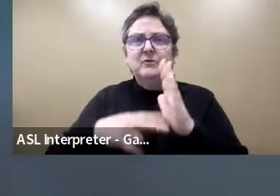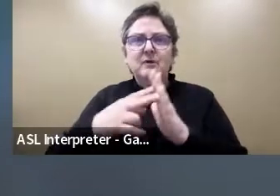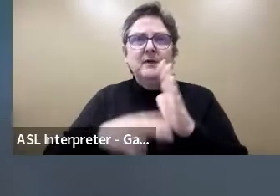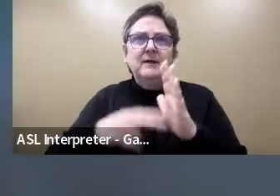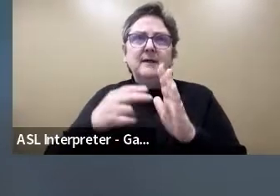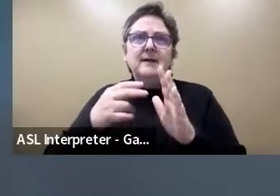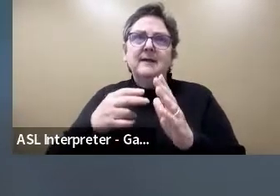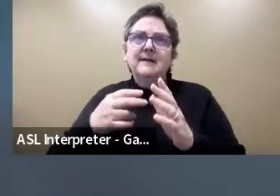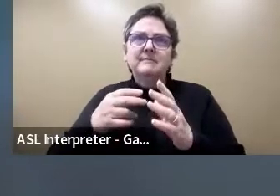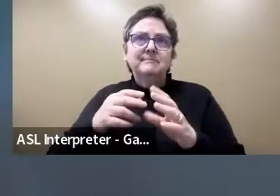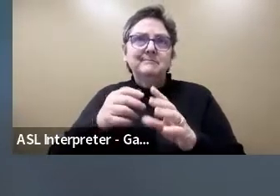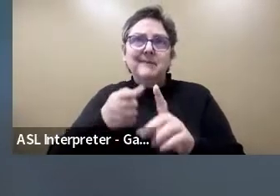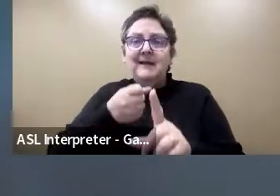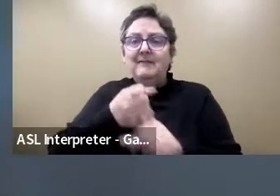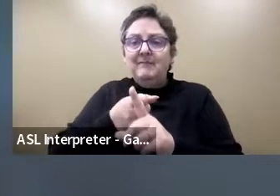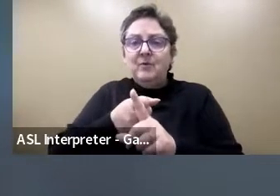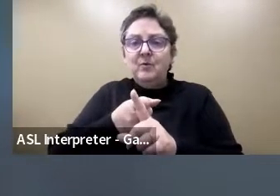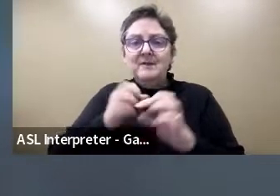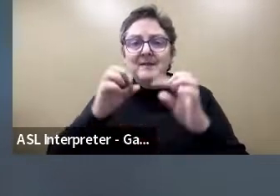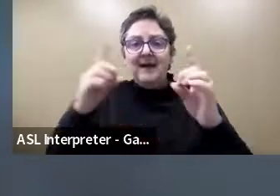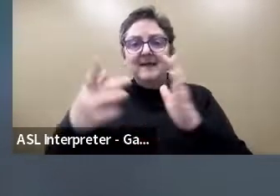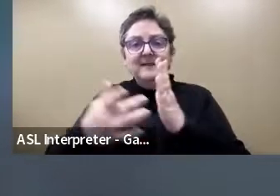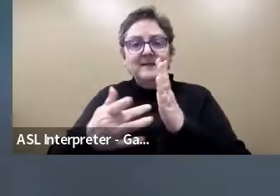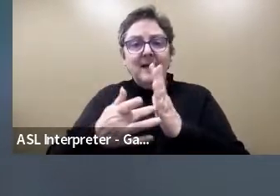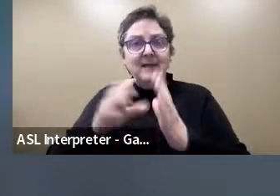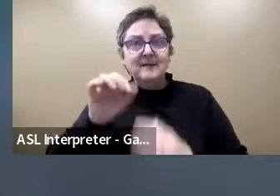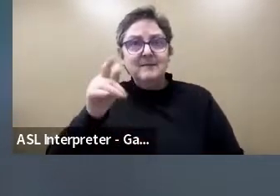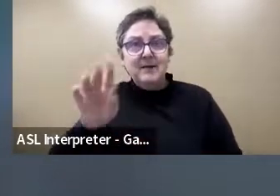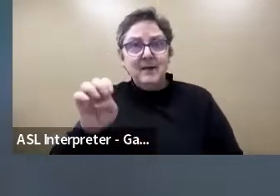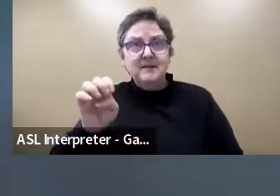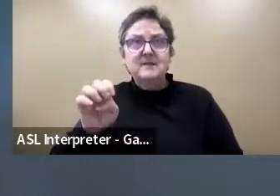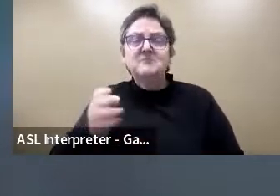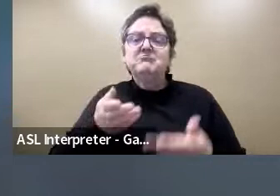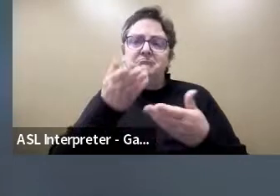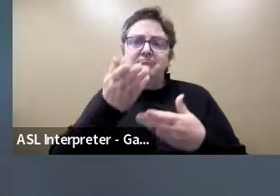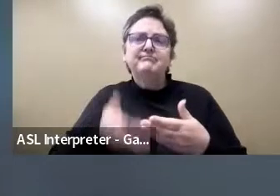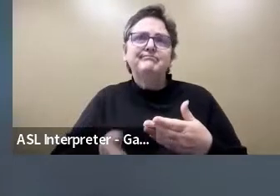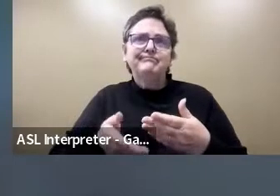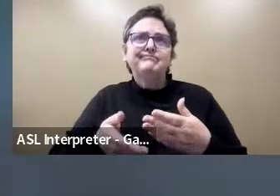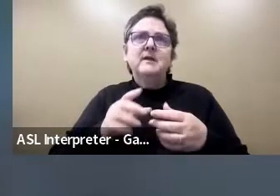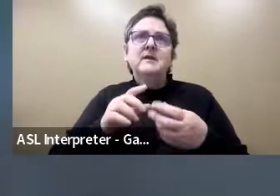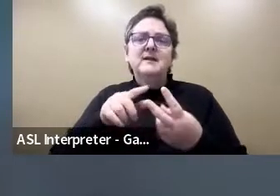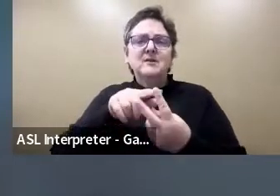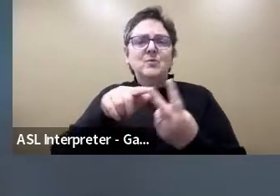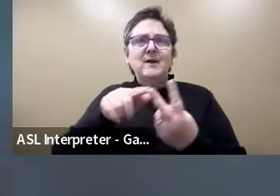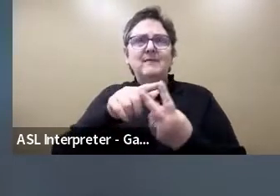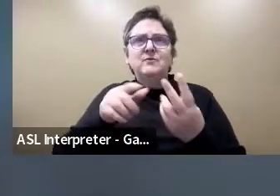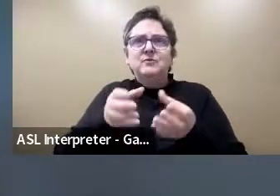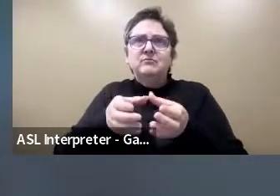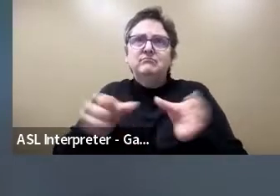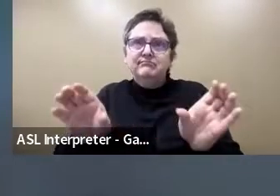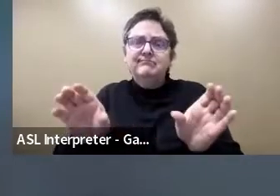Today will be focusing, as we know in this session and two of the big education problems